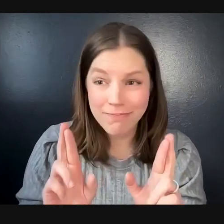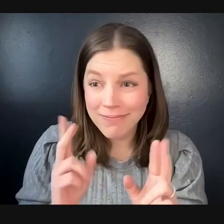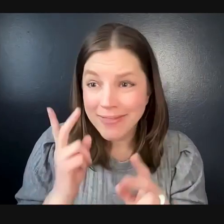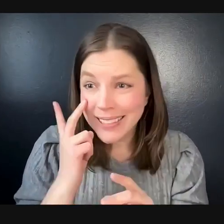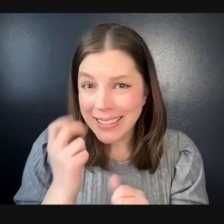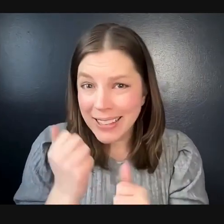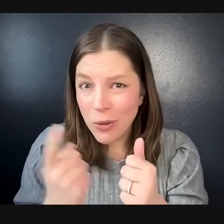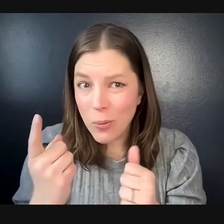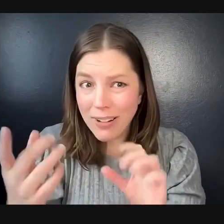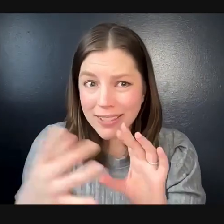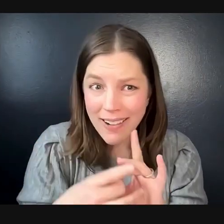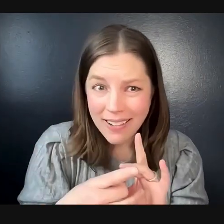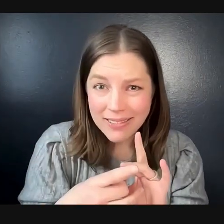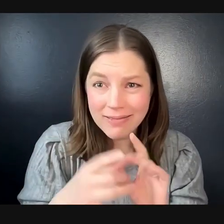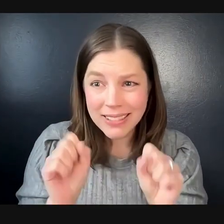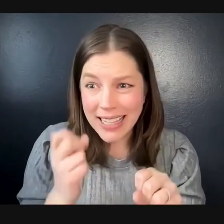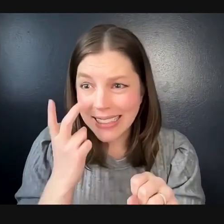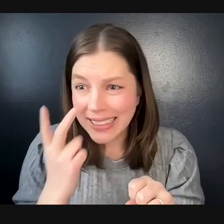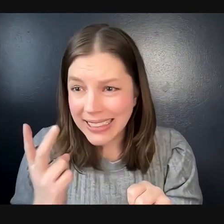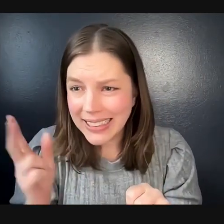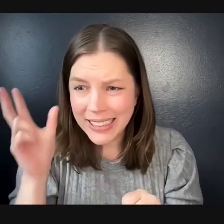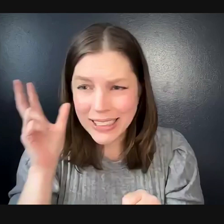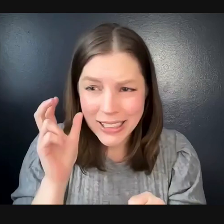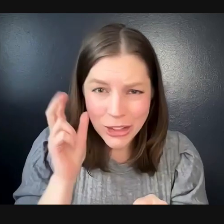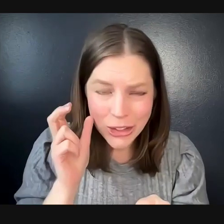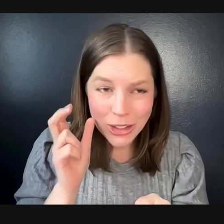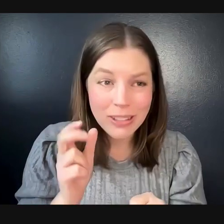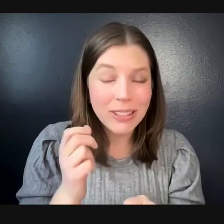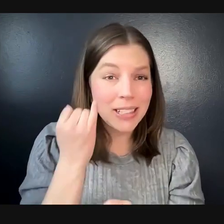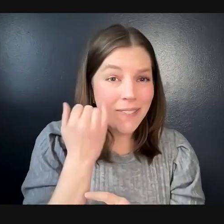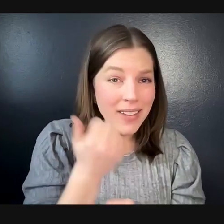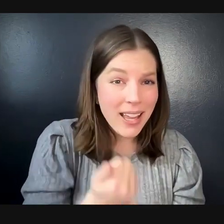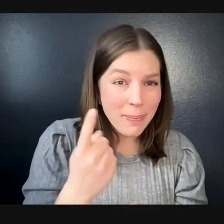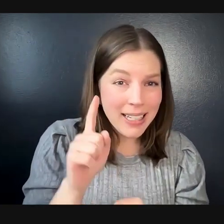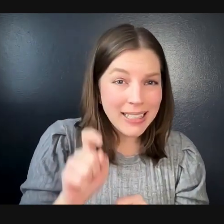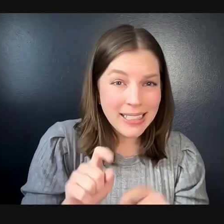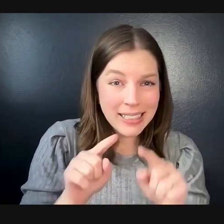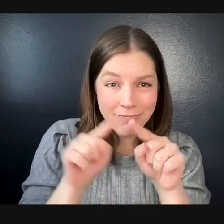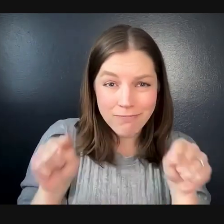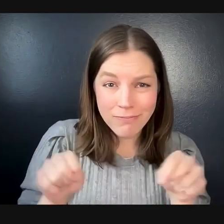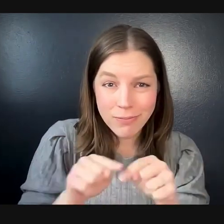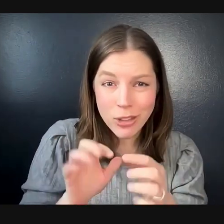We want to check in, make sure that everyone is connected. You can see and hear, if needed.